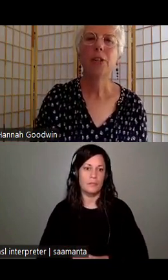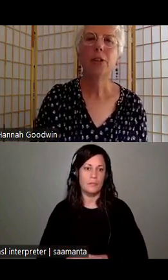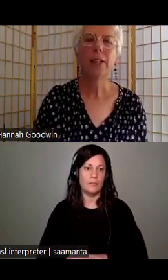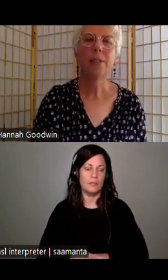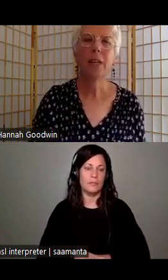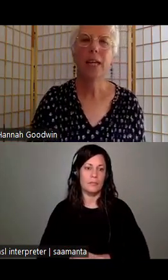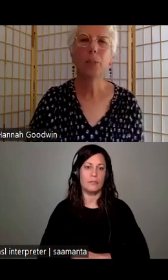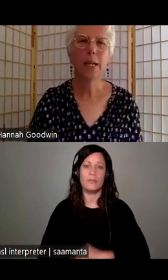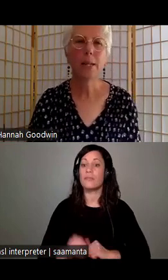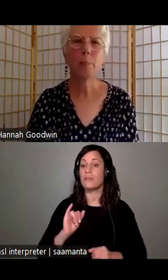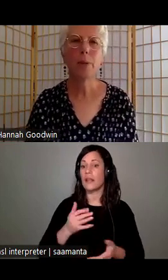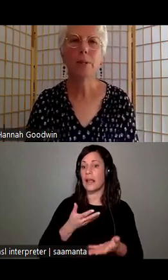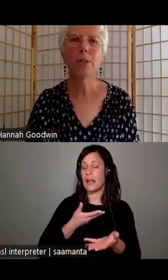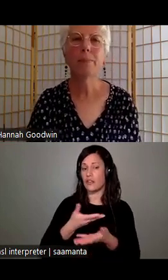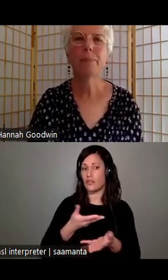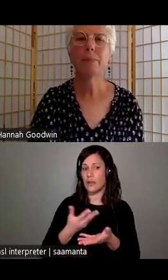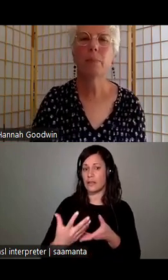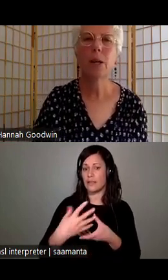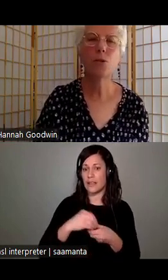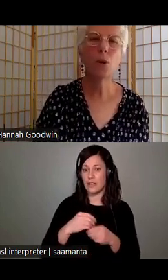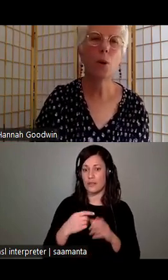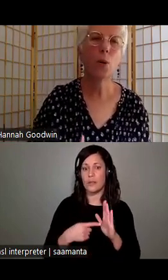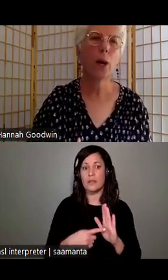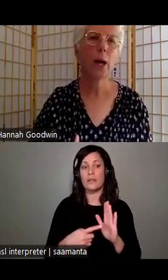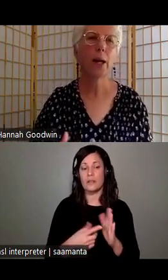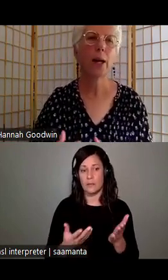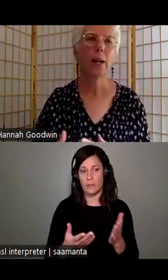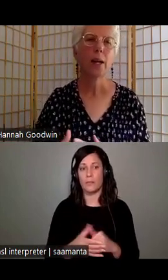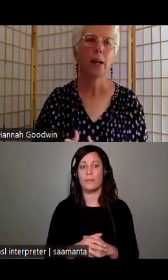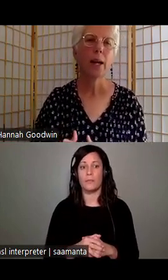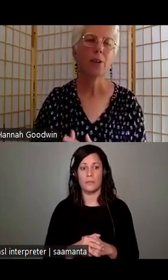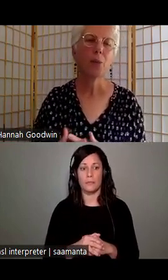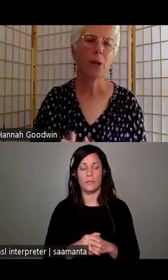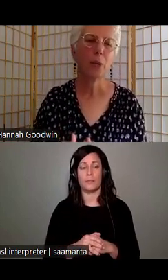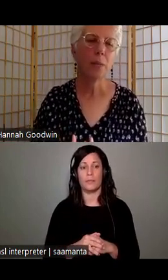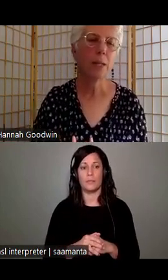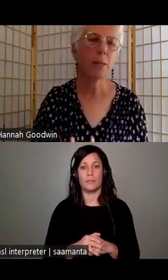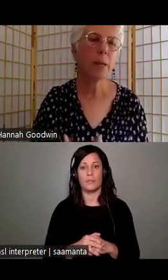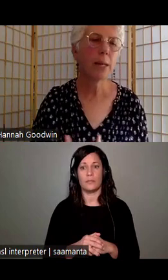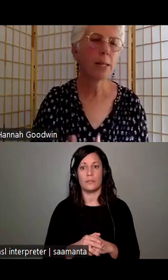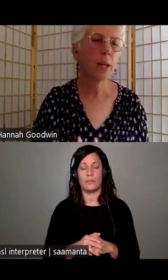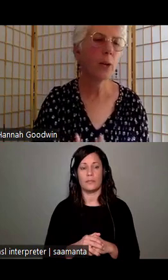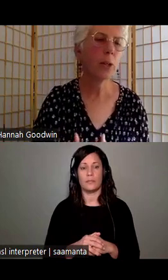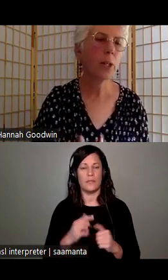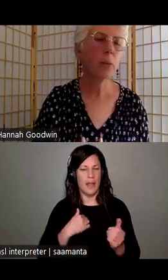Interactive engagement examples. So I wanna repeat something I said earlier,